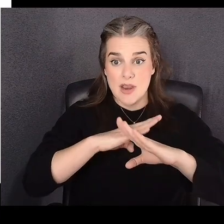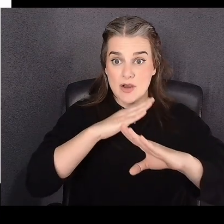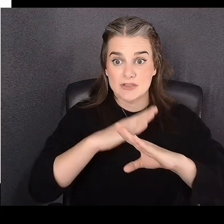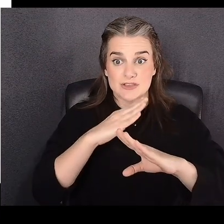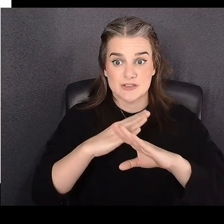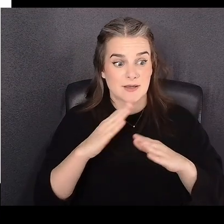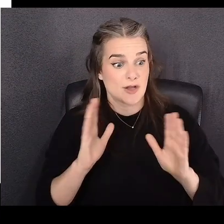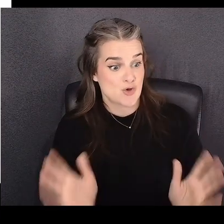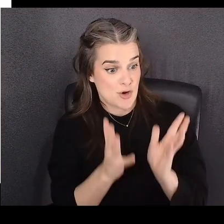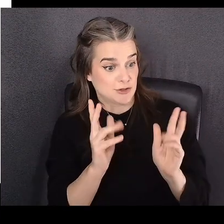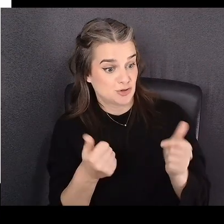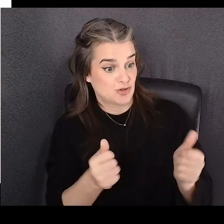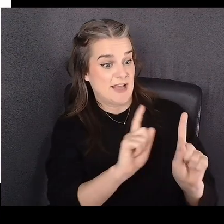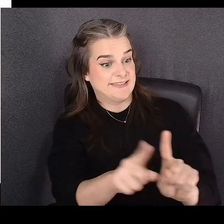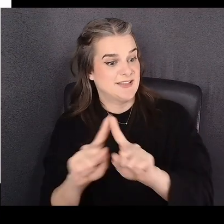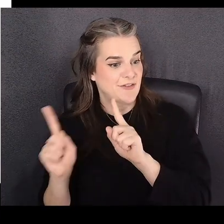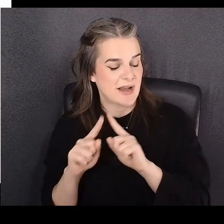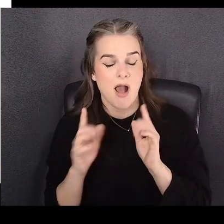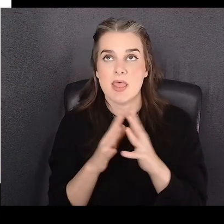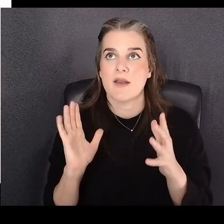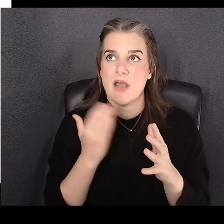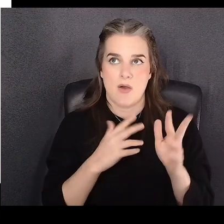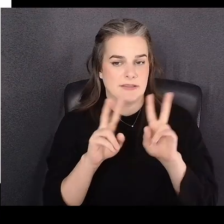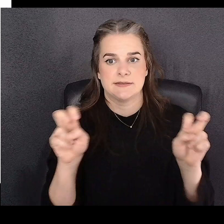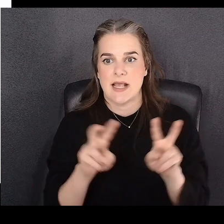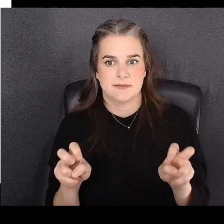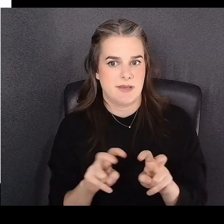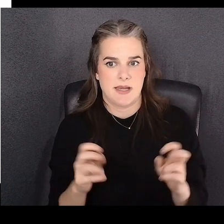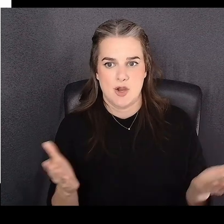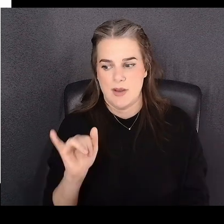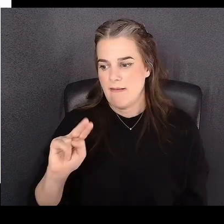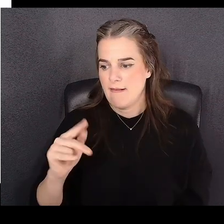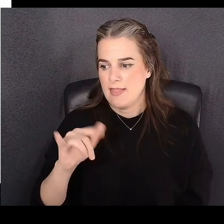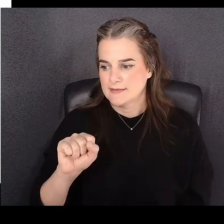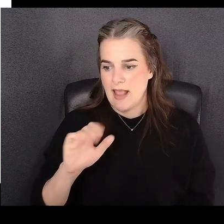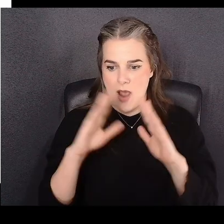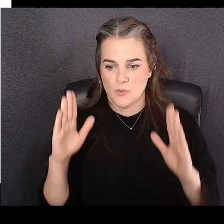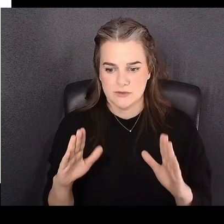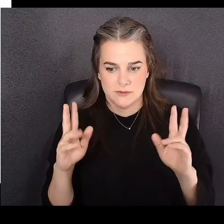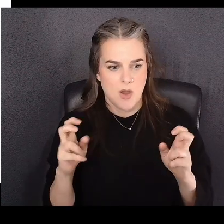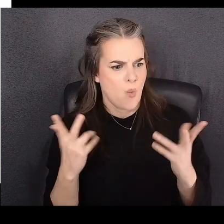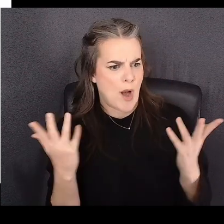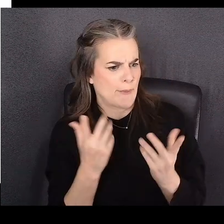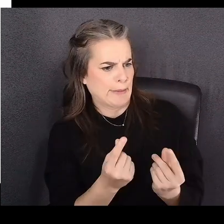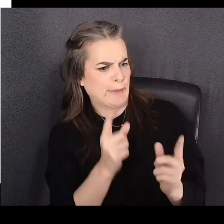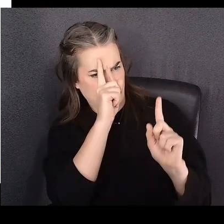Hey, a lot of our assessments at Inglis House are just, what do you want to do? Like Janet was touching on, what's the goal?